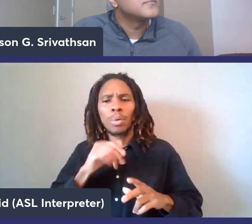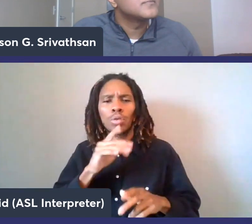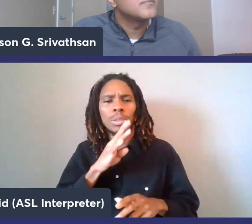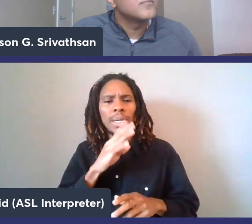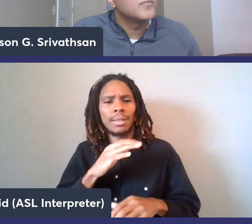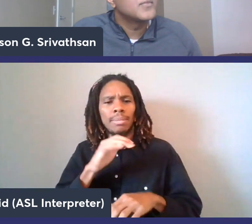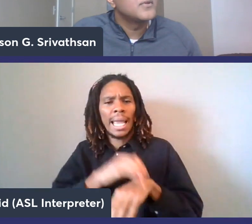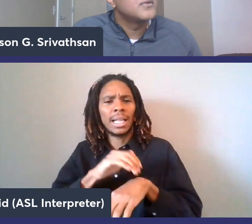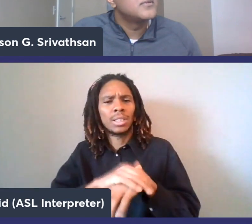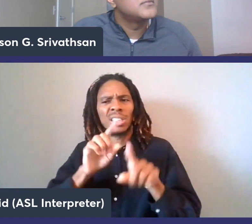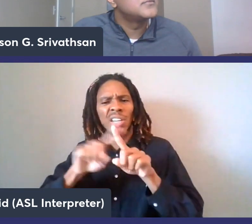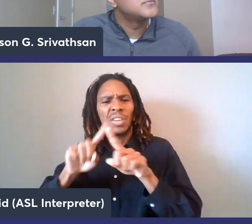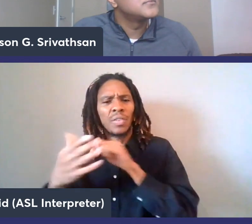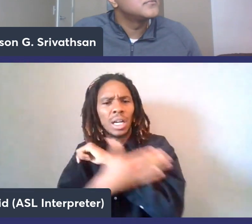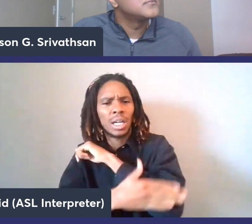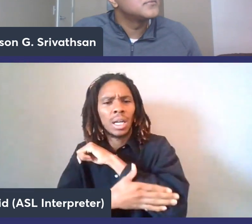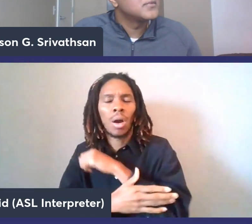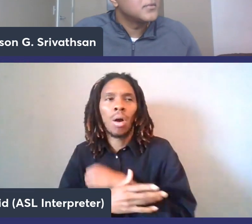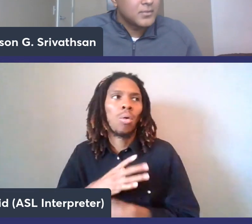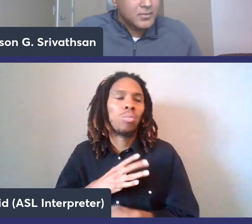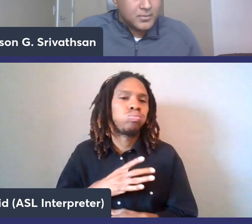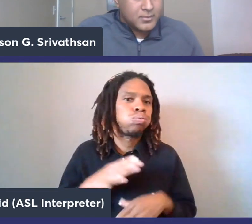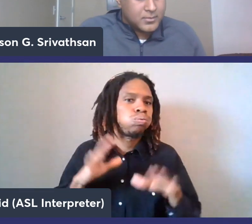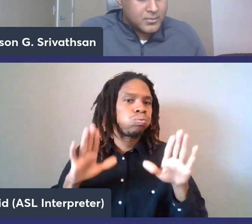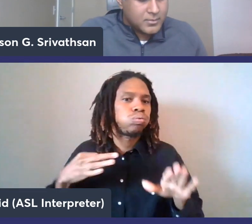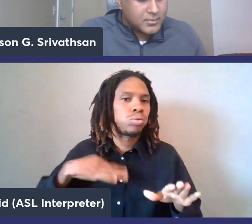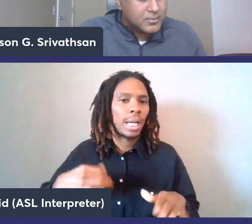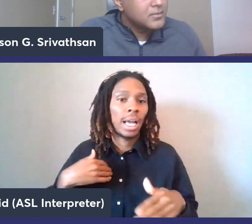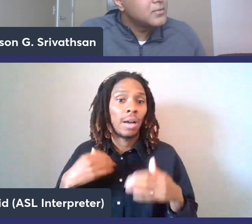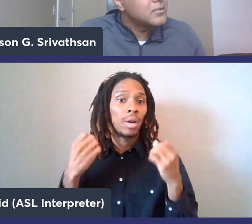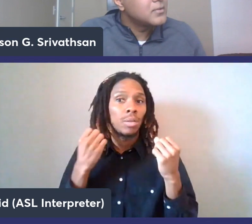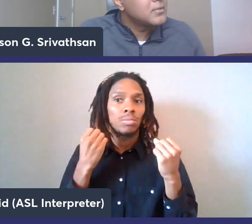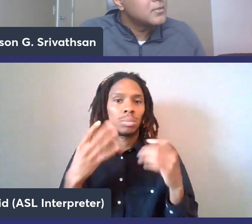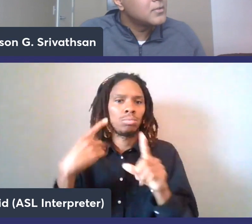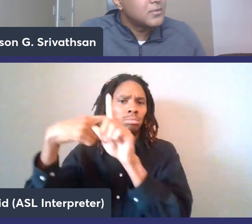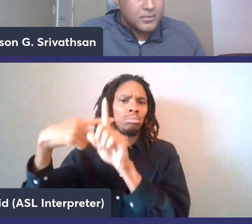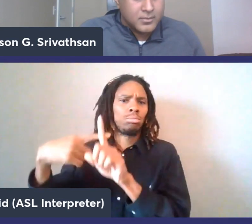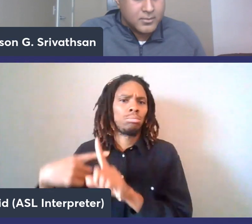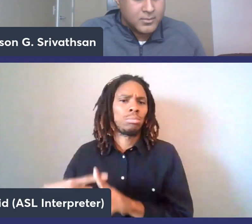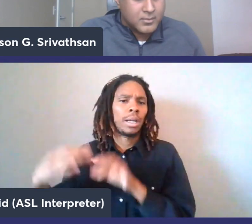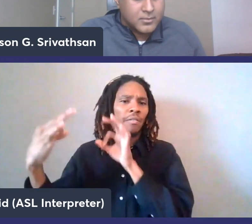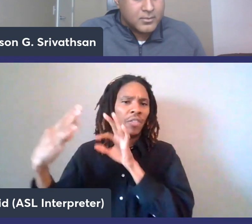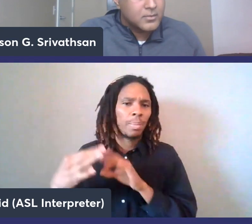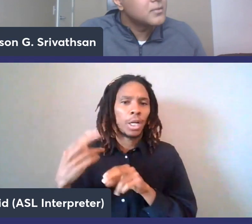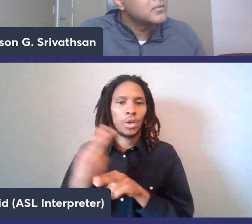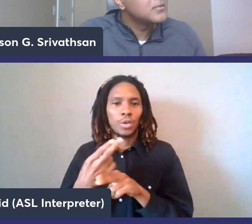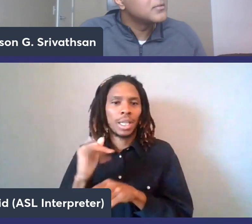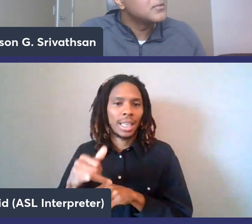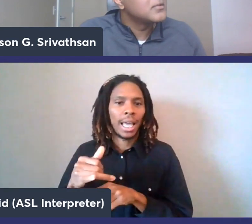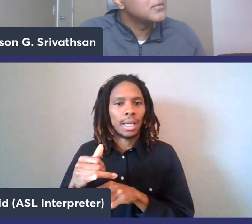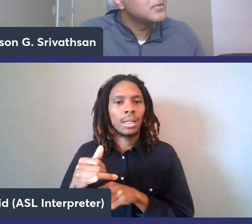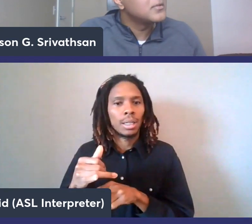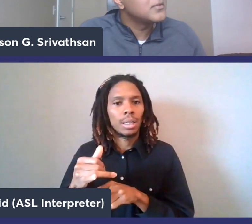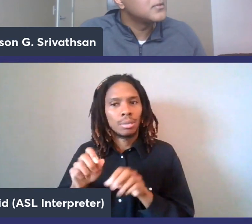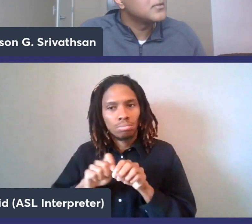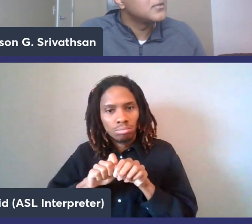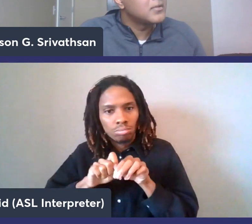and it was great to use, and we received tons of great feedback about using that to extend the reachability of those.